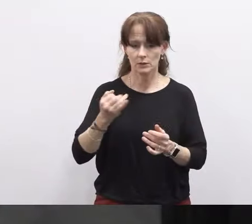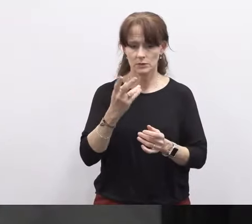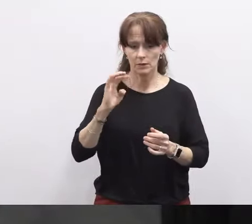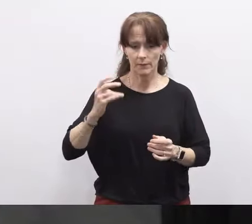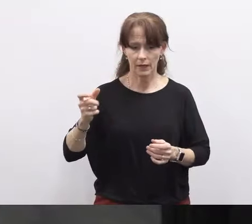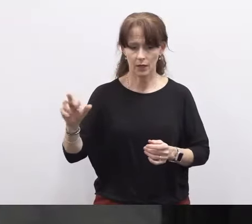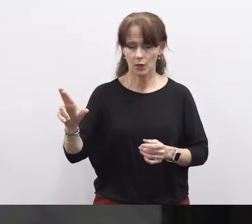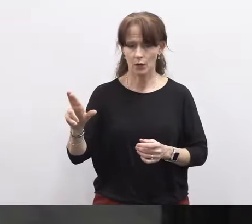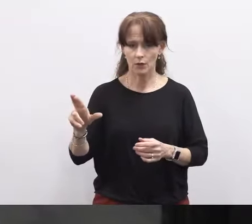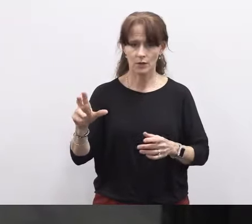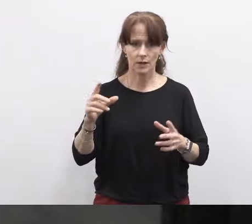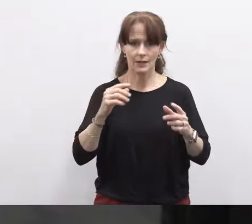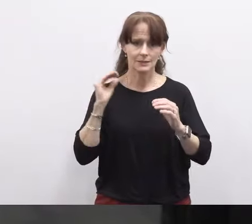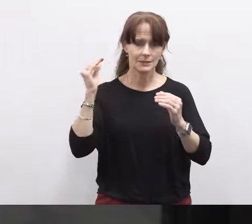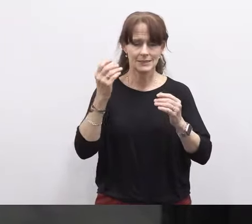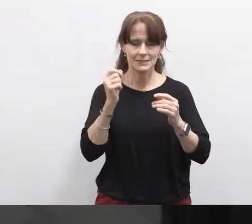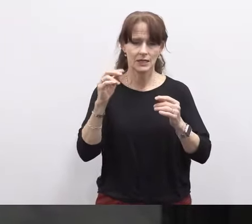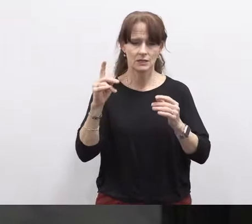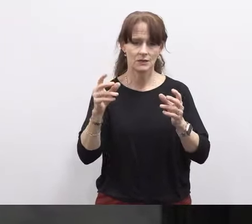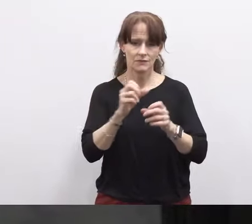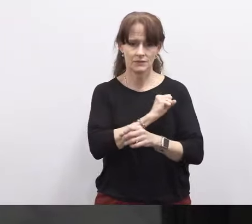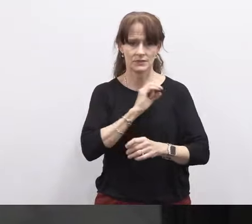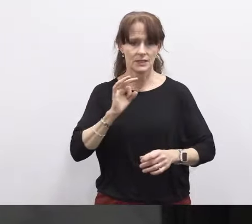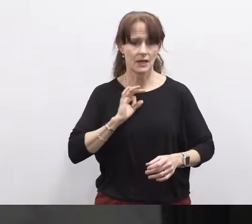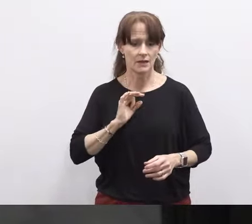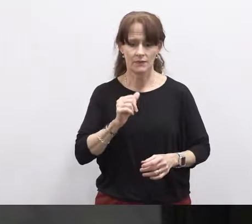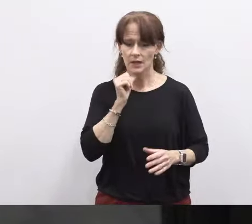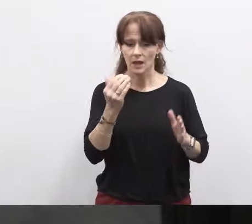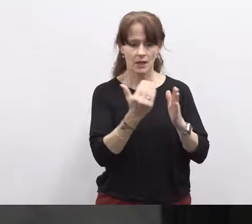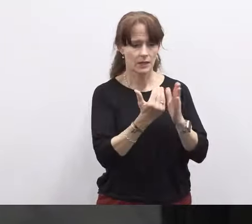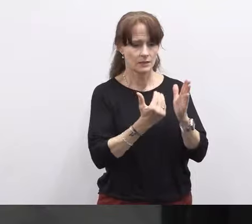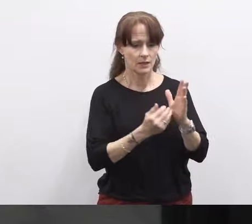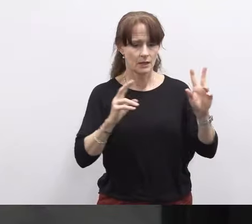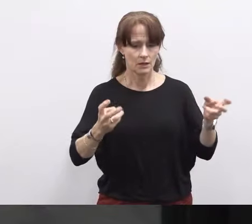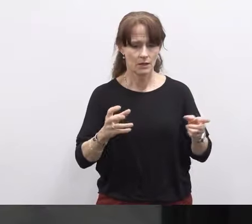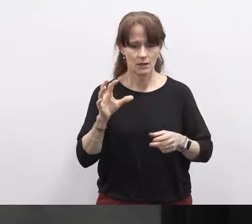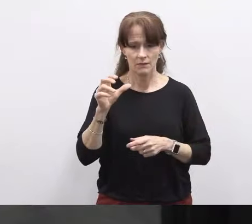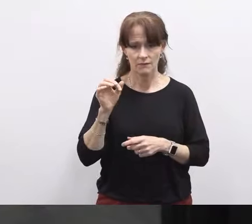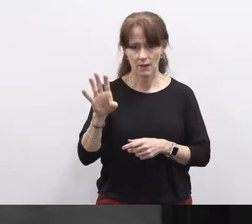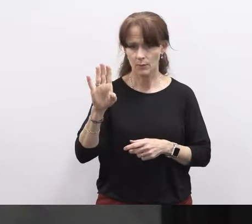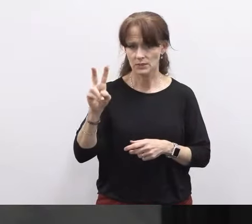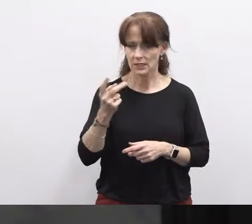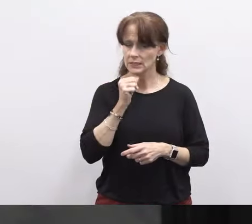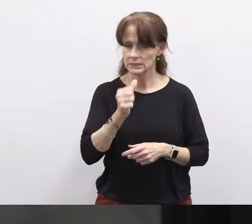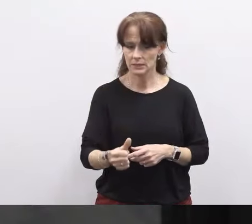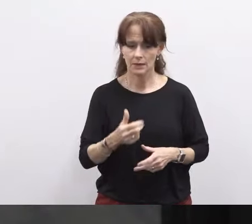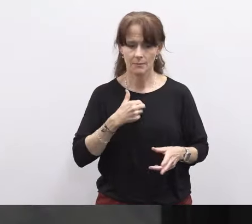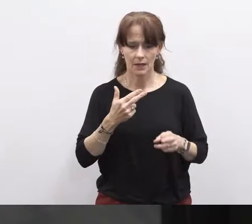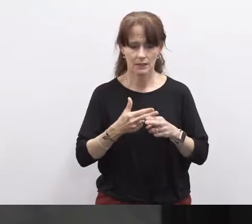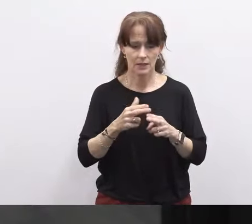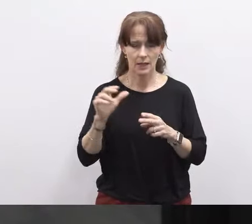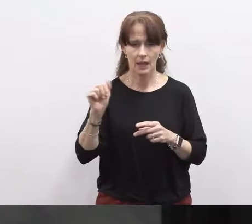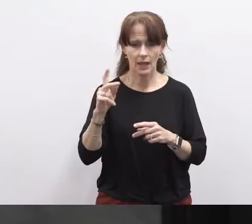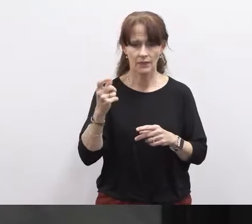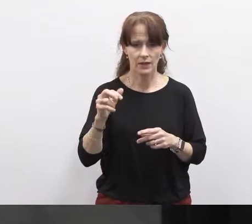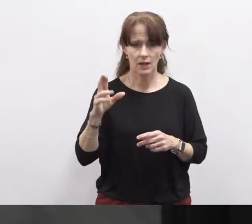and executive staff. This is not an agenda item for February 2nd. My name is Anthony T. Guerrero